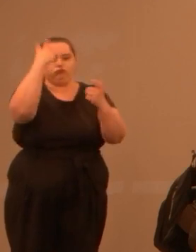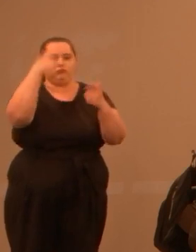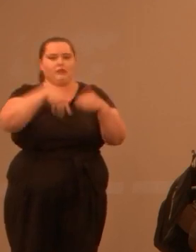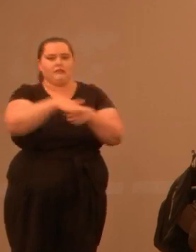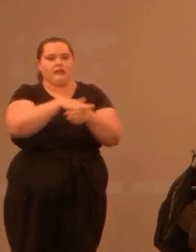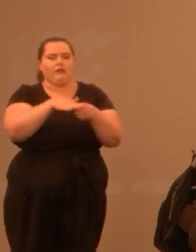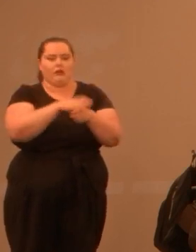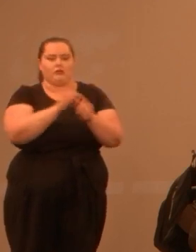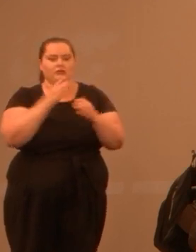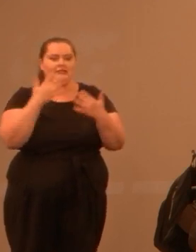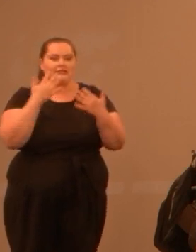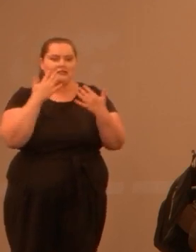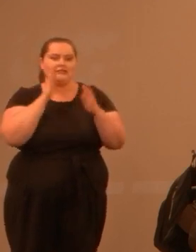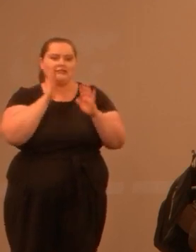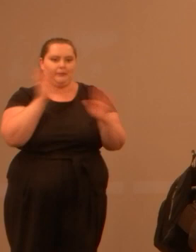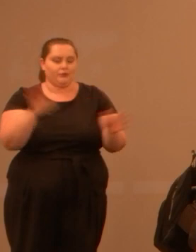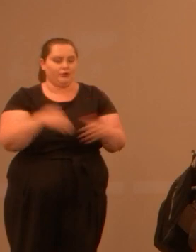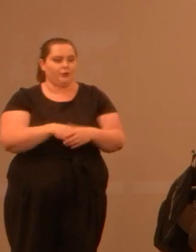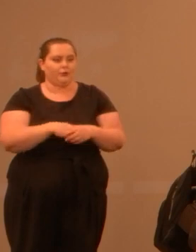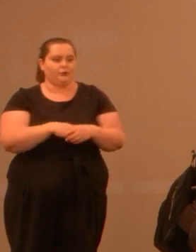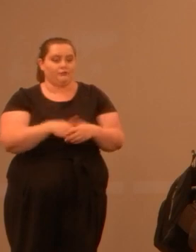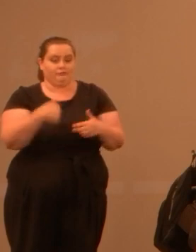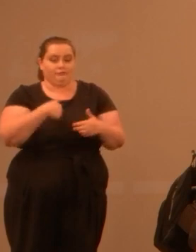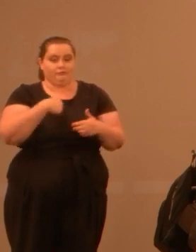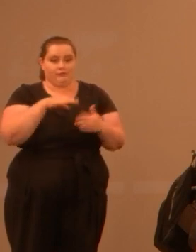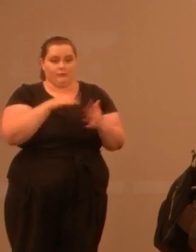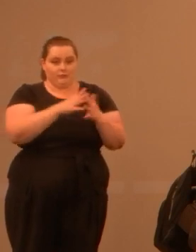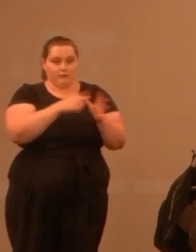and as a fellow Western Australian, I must add that I'm thrilled to see